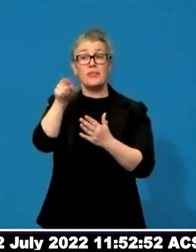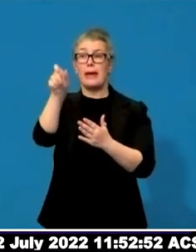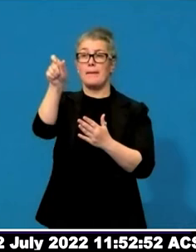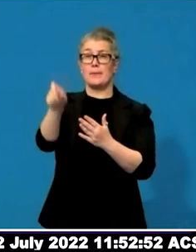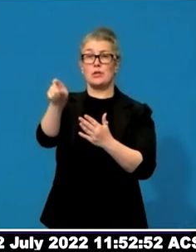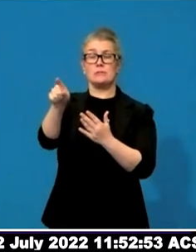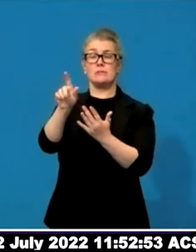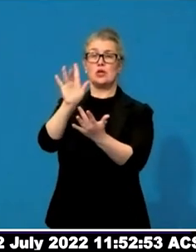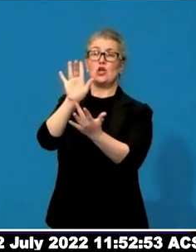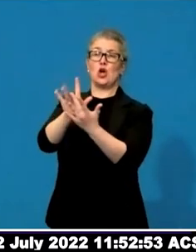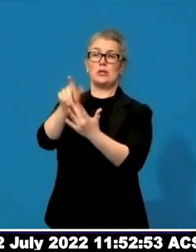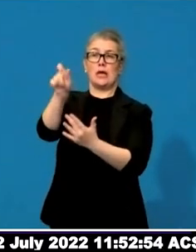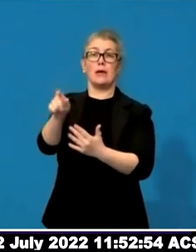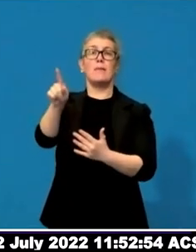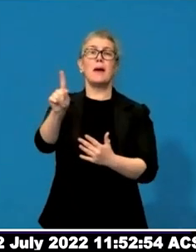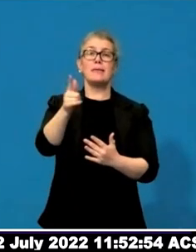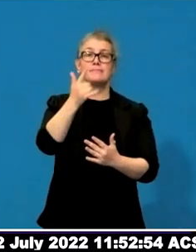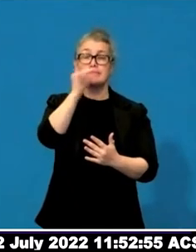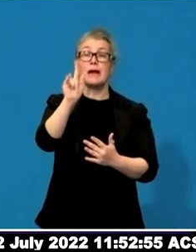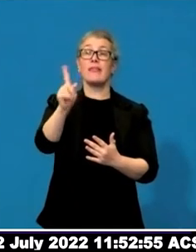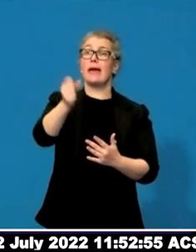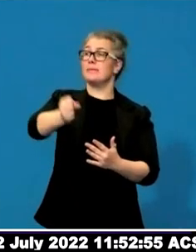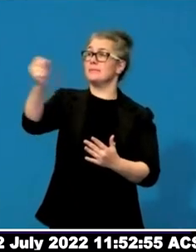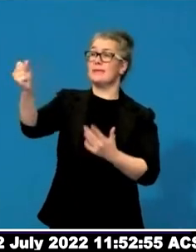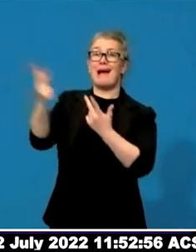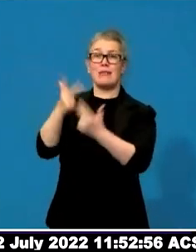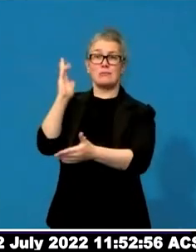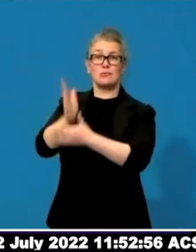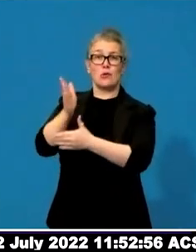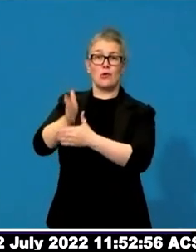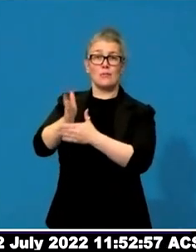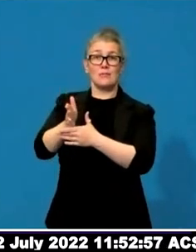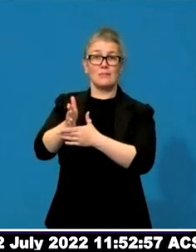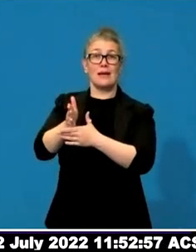They have moved on to other opportunities and then someone else contacts NDIS